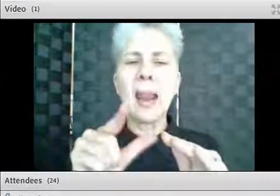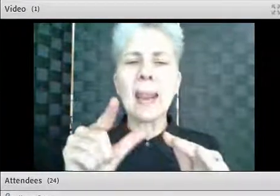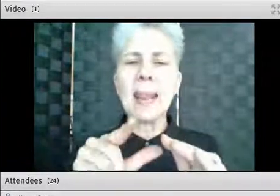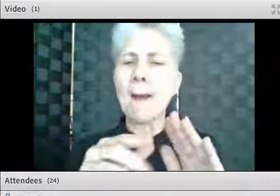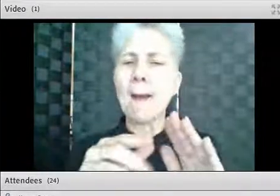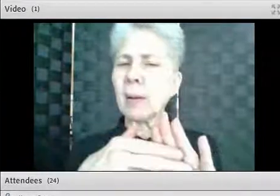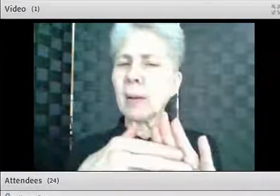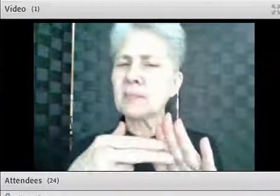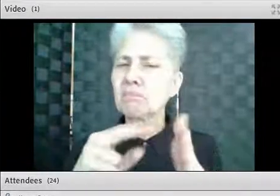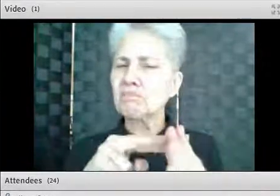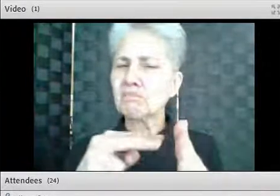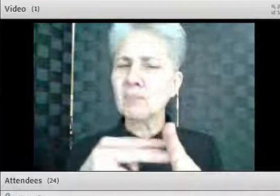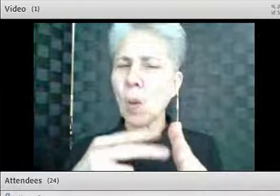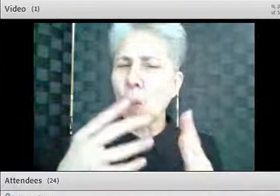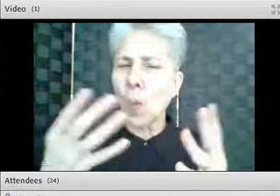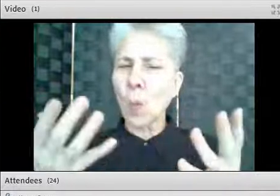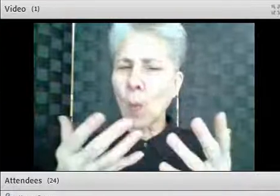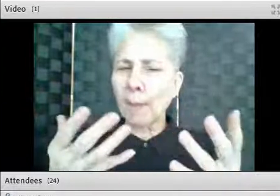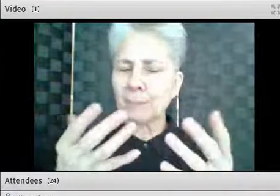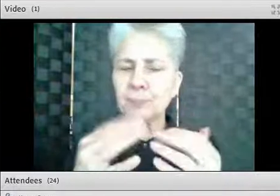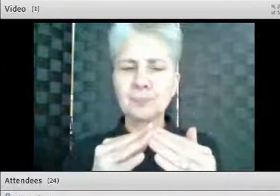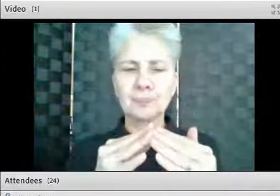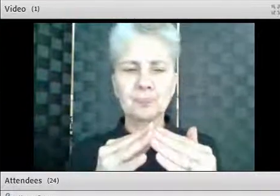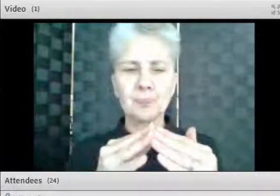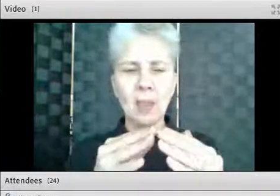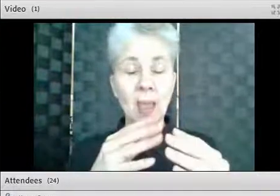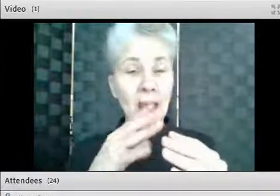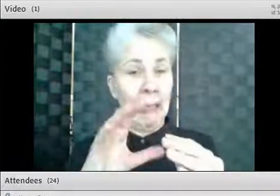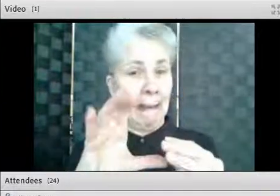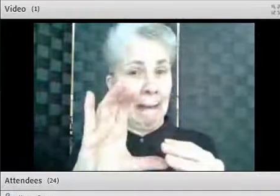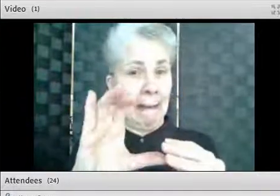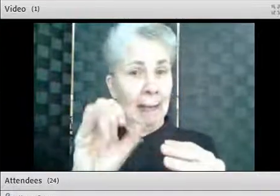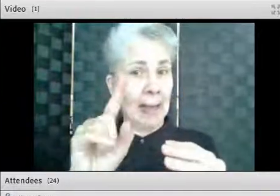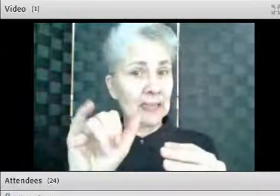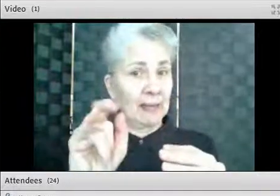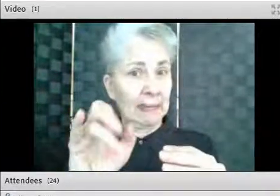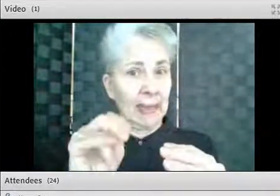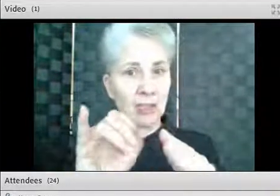What is library classification specifically? Because classification generally, that's kind of a much larger topic